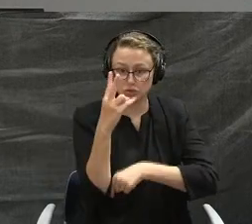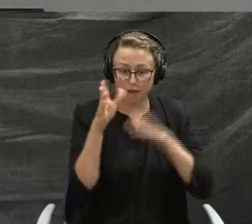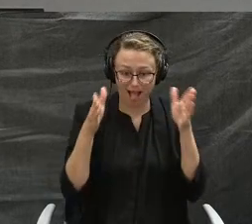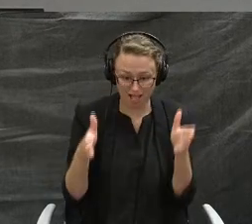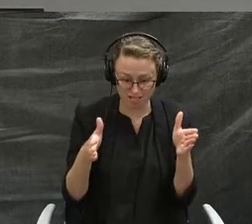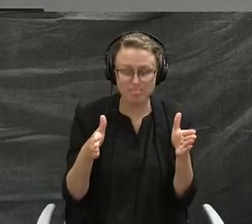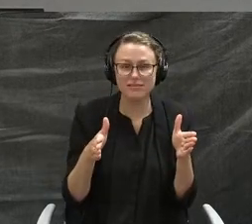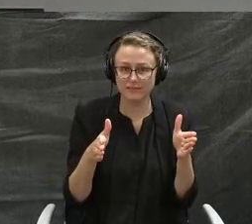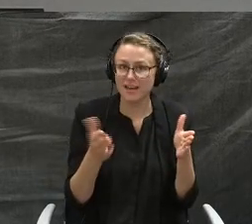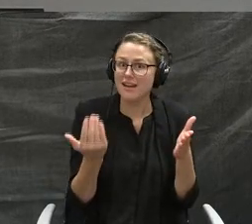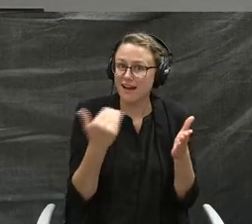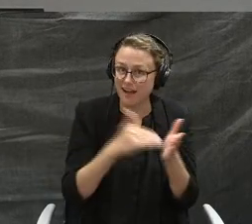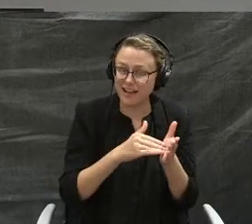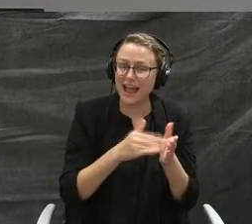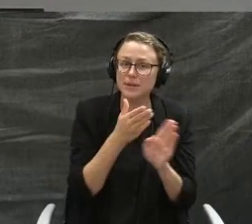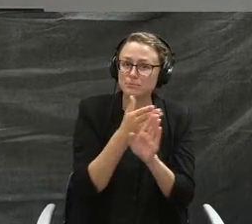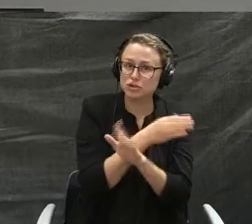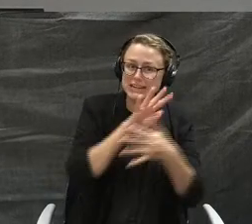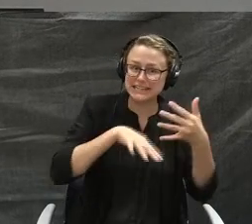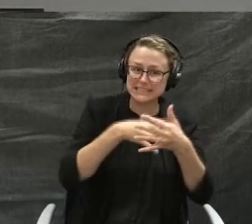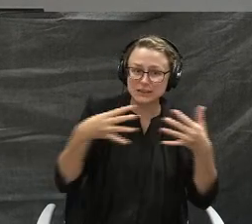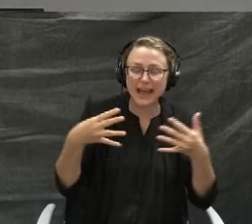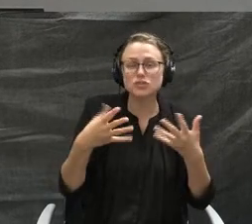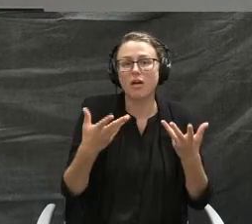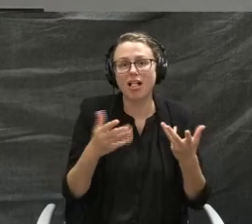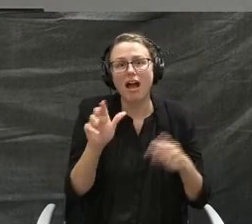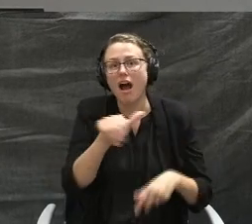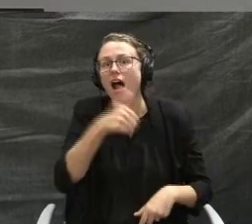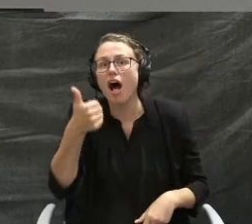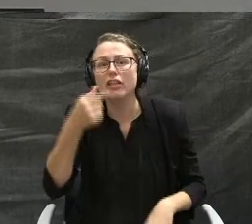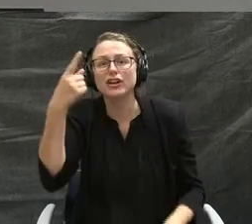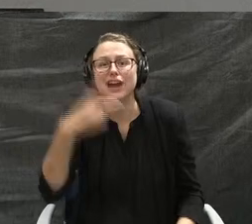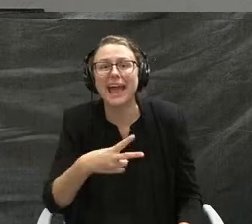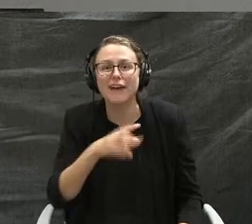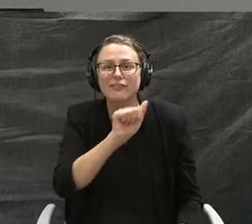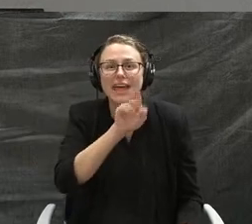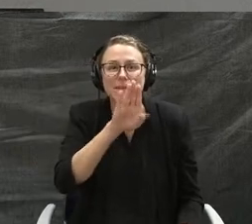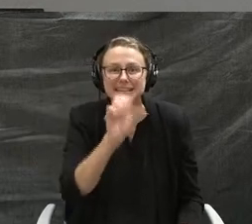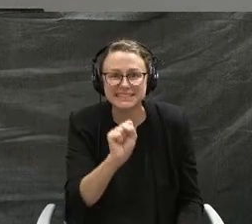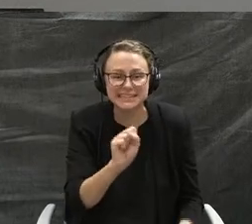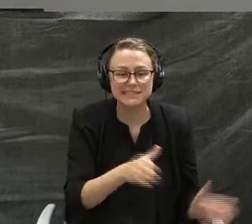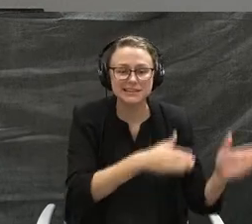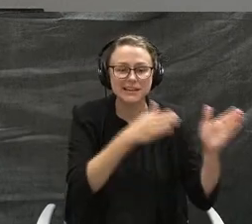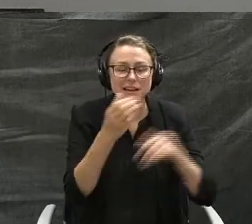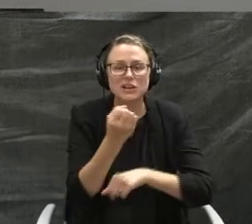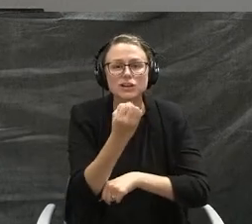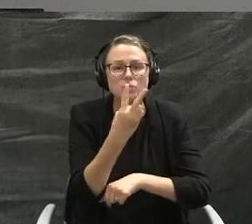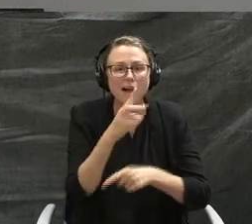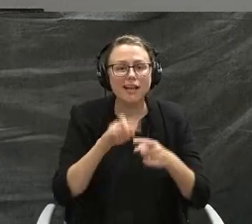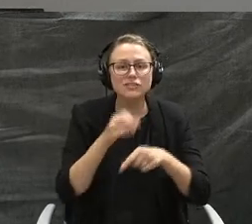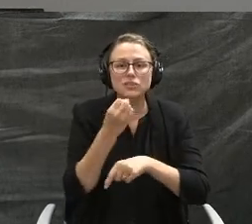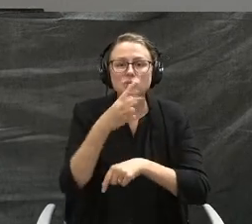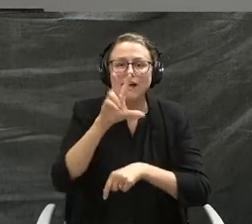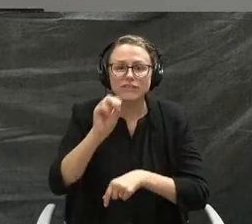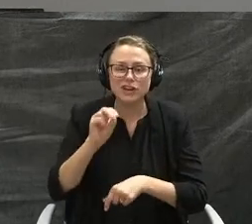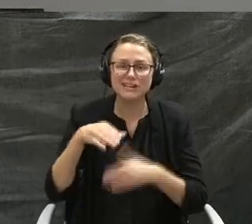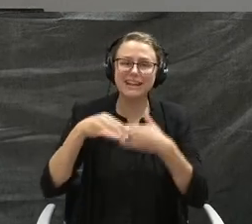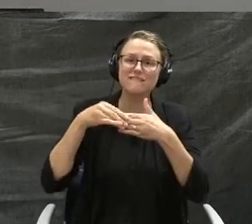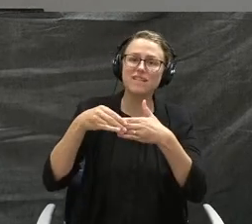scheduled in person, mast for students and Z and then 12:00 to 12:30 be flex time and then the afternoon provided some time for